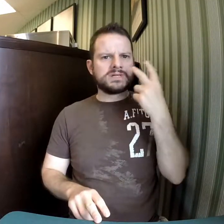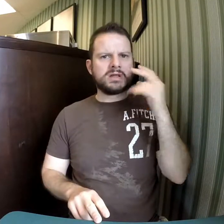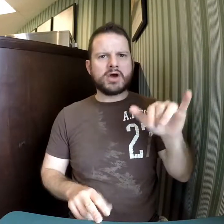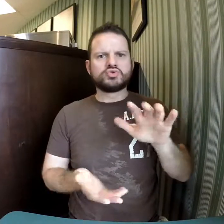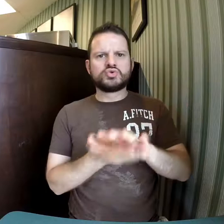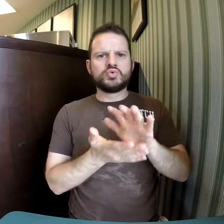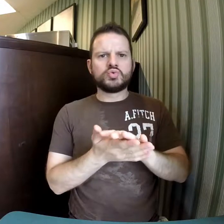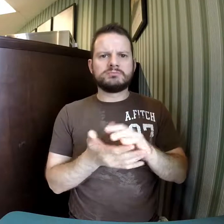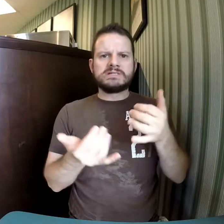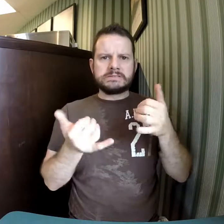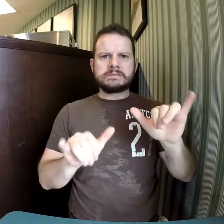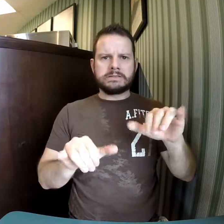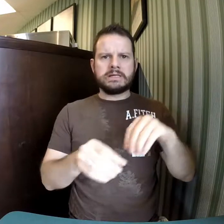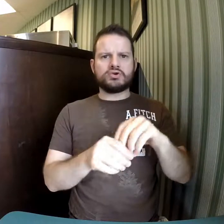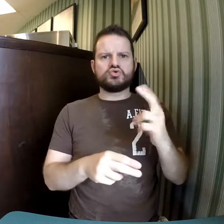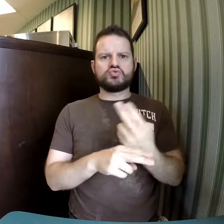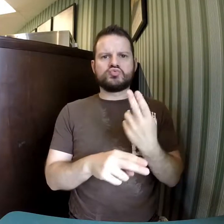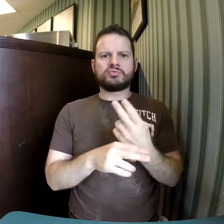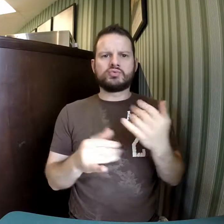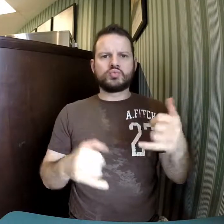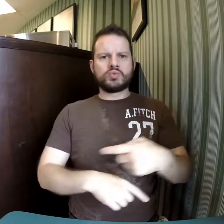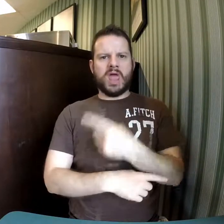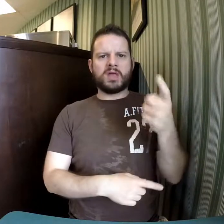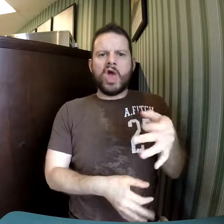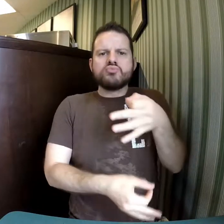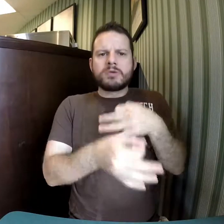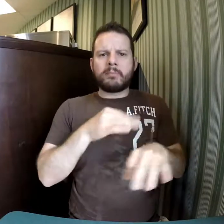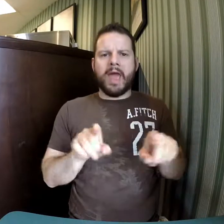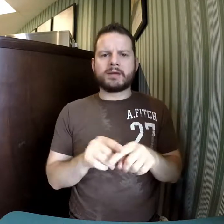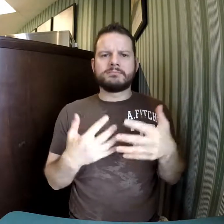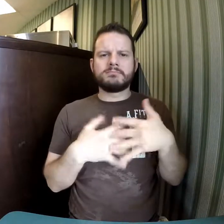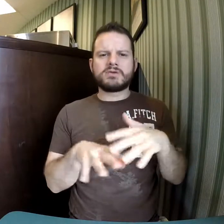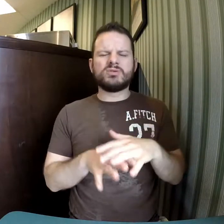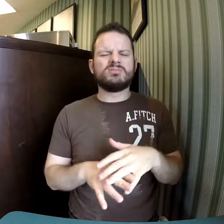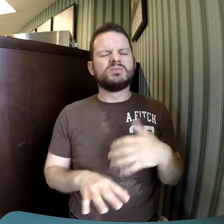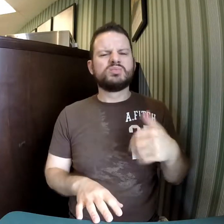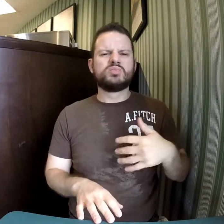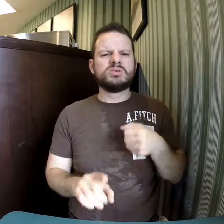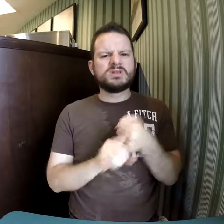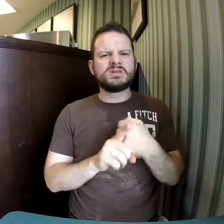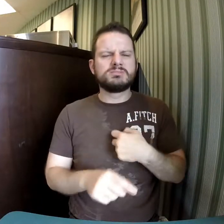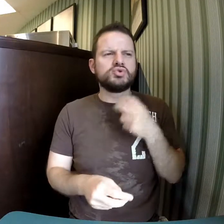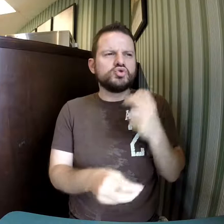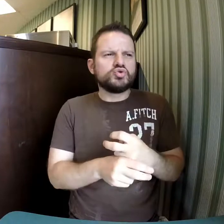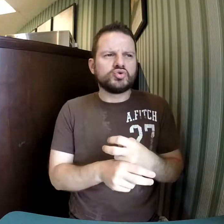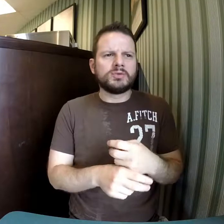the school is still in use today but it is replaced with mainstreaming programs. That hits me so hard.